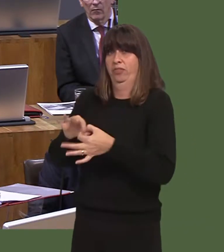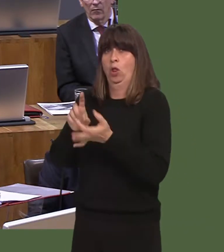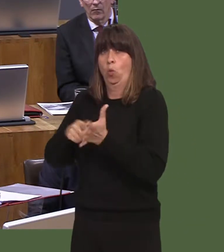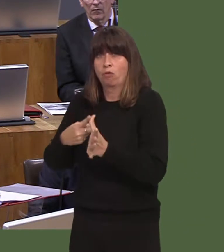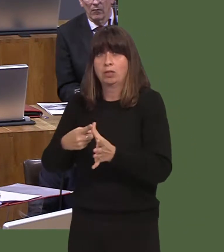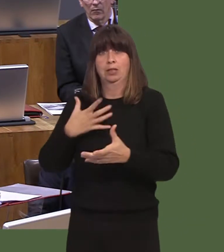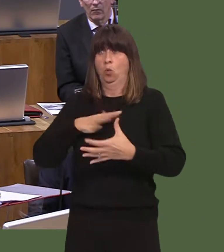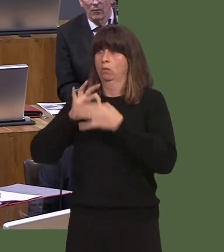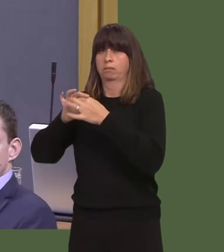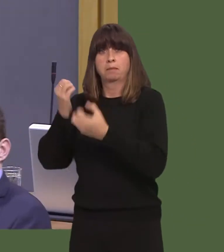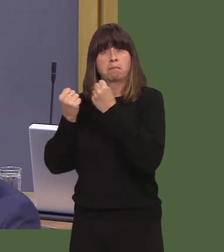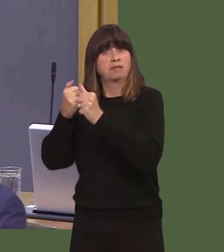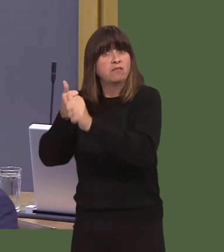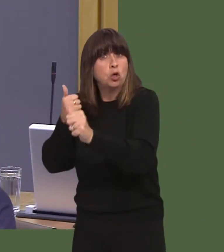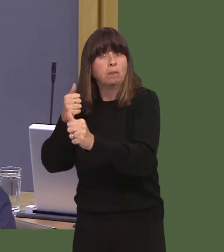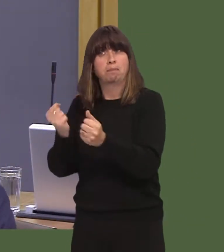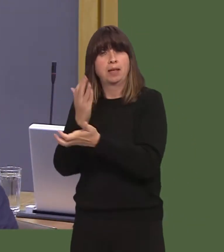ensure that the system is more sustainable ultimately.